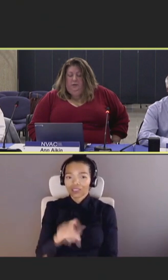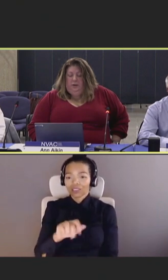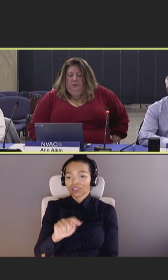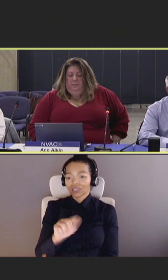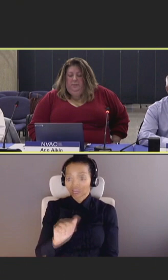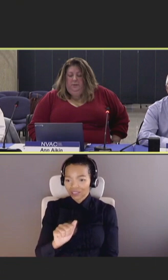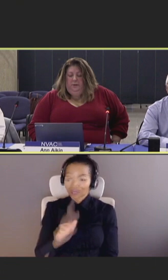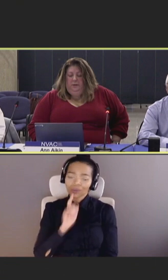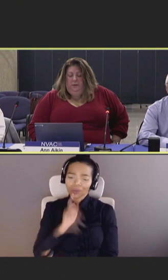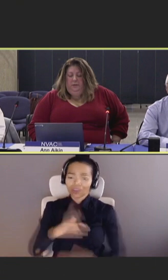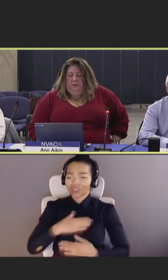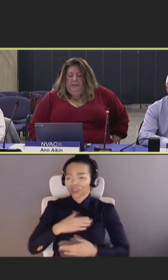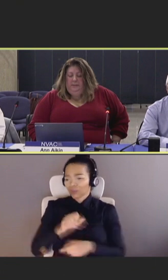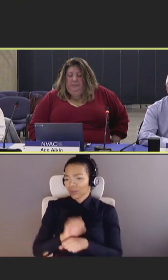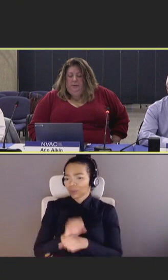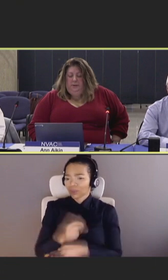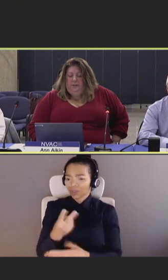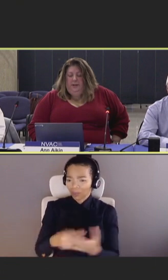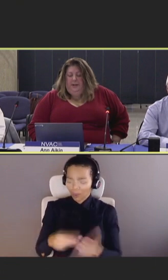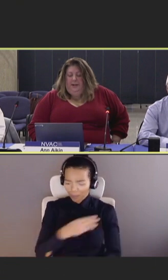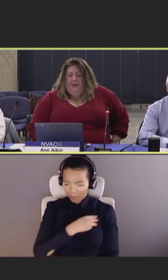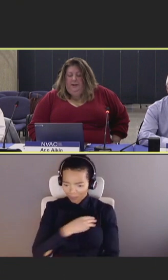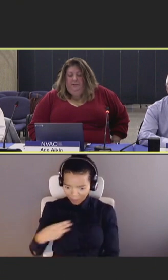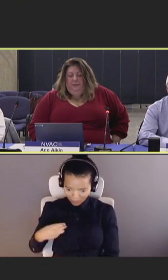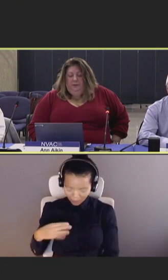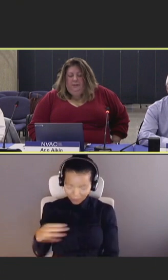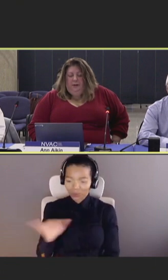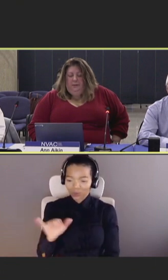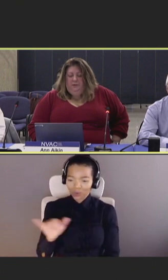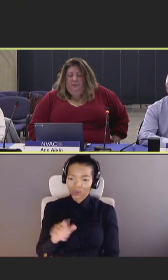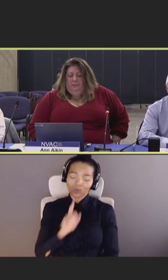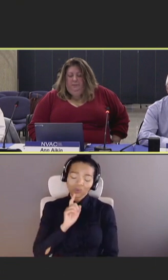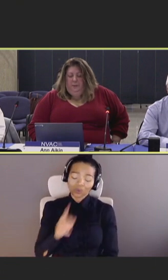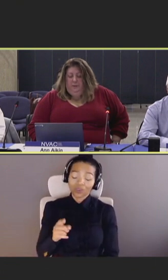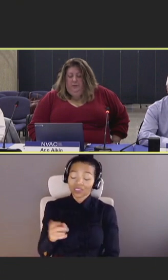with both of these members. I've learned so much from both of you,